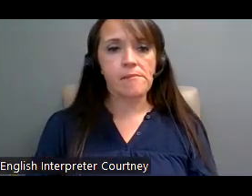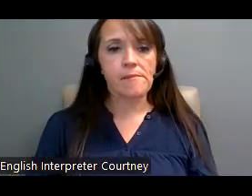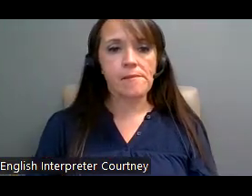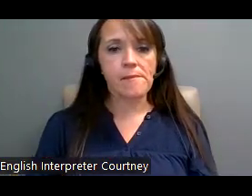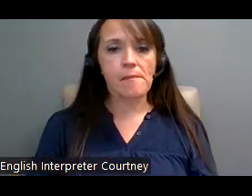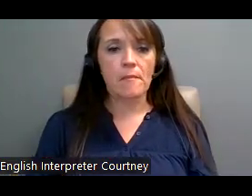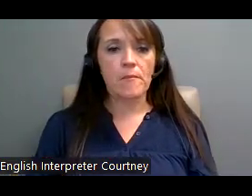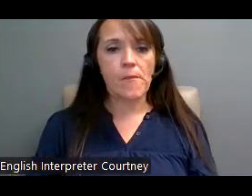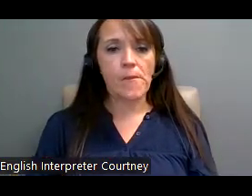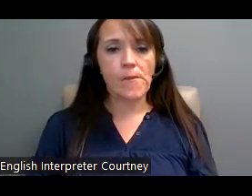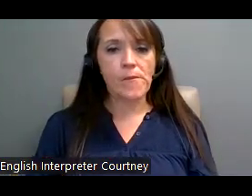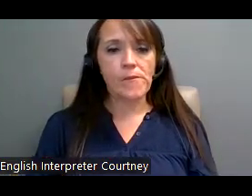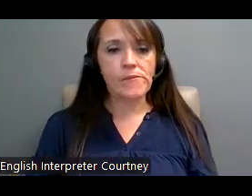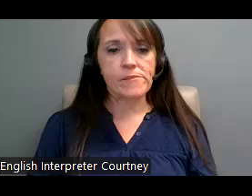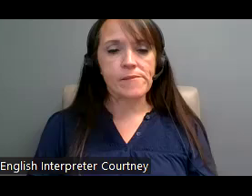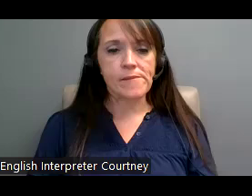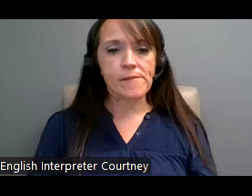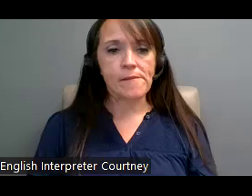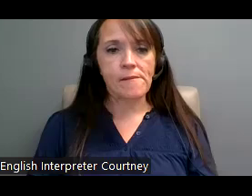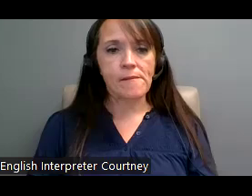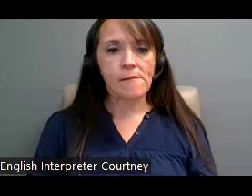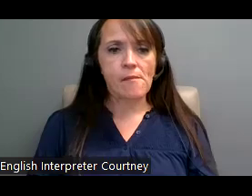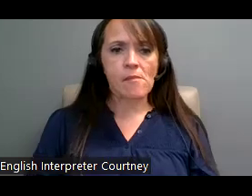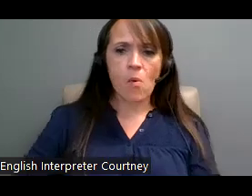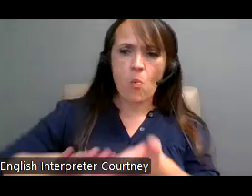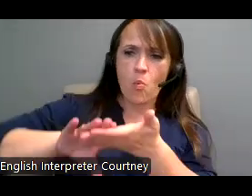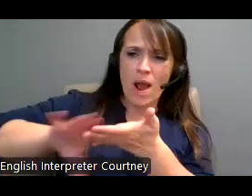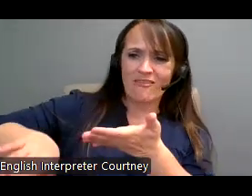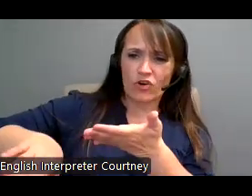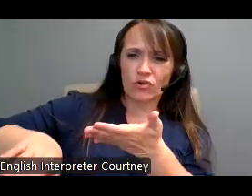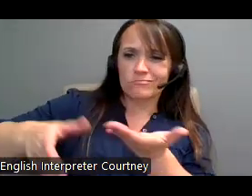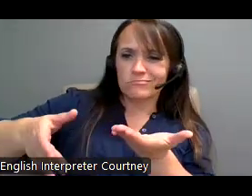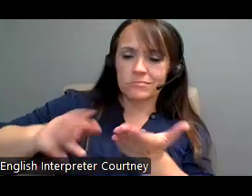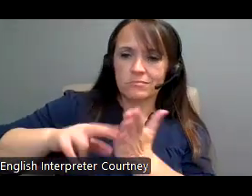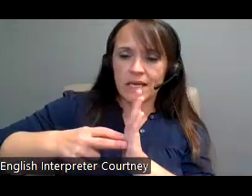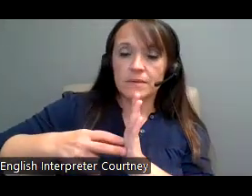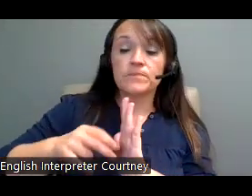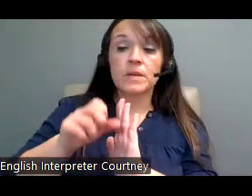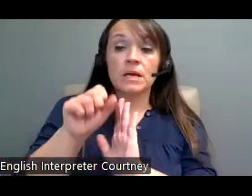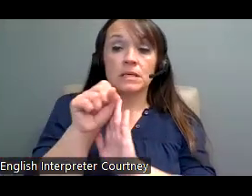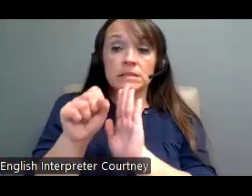The reasons they are called waivers is because states who want to operate a waiver actually have